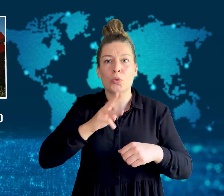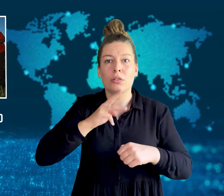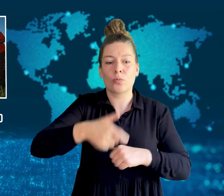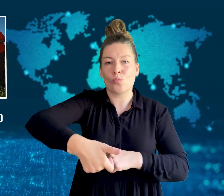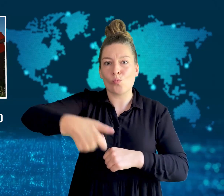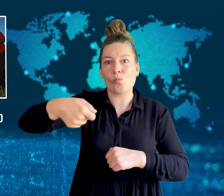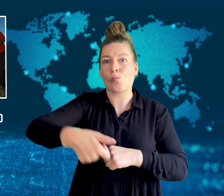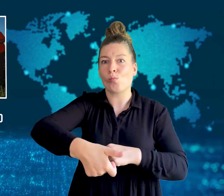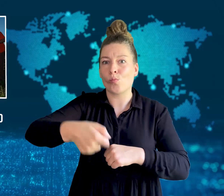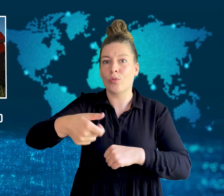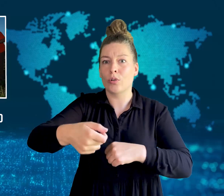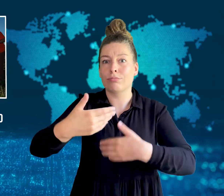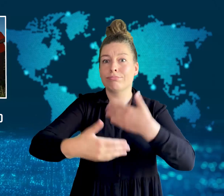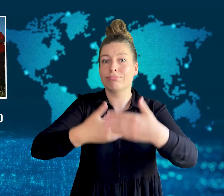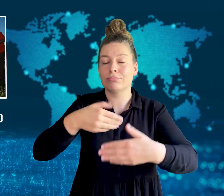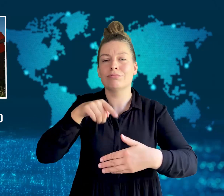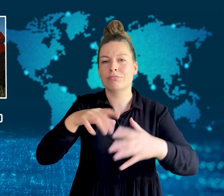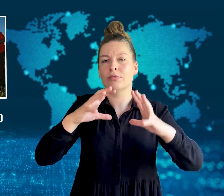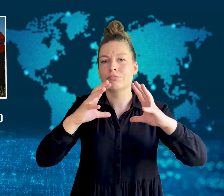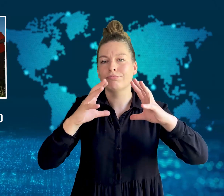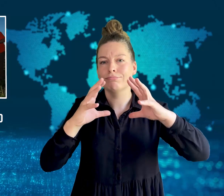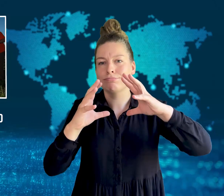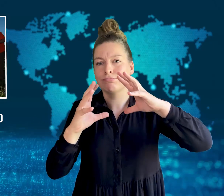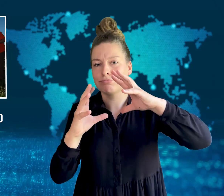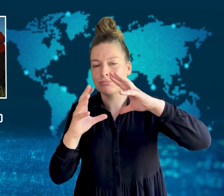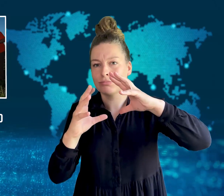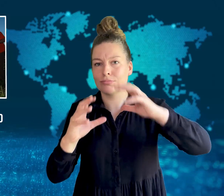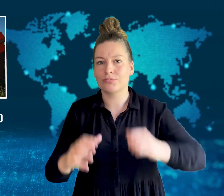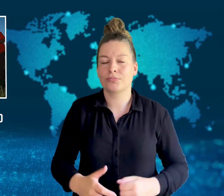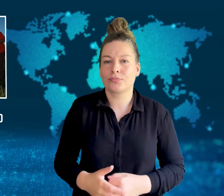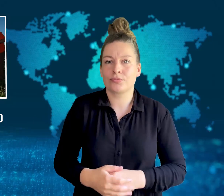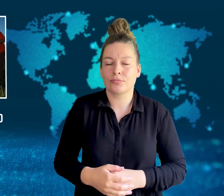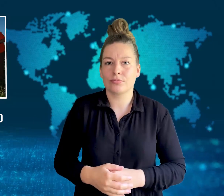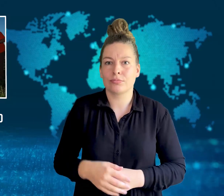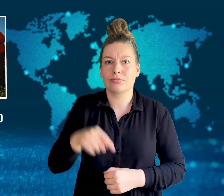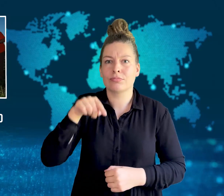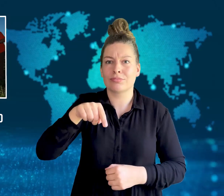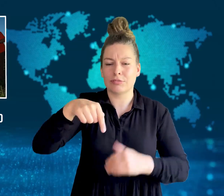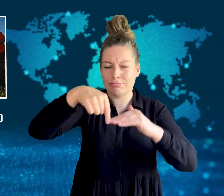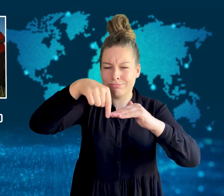a world and its axis.